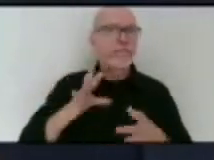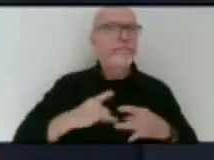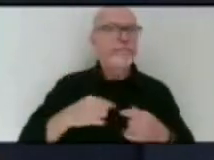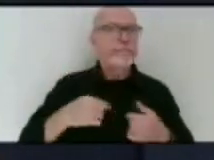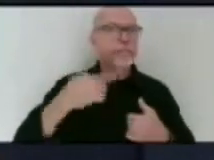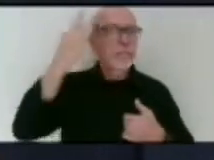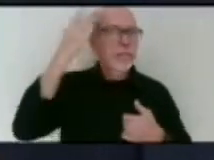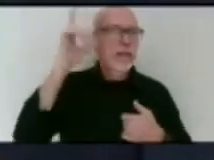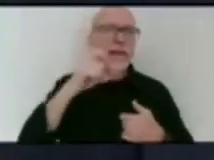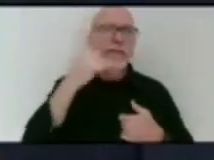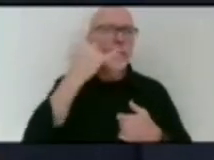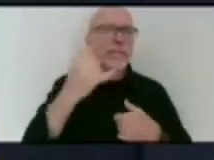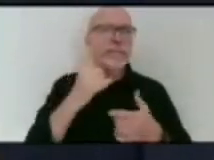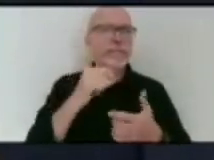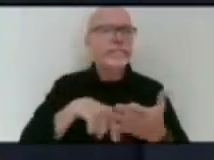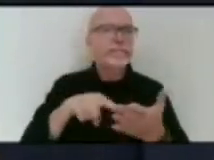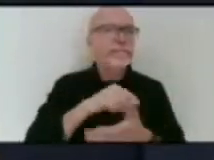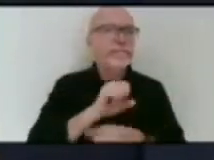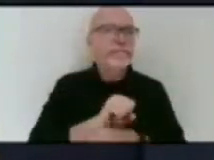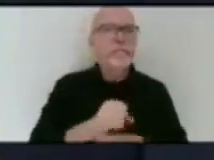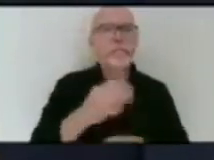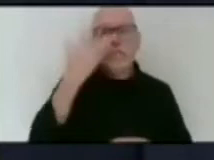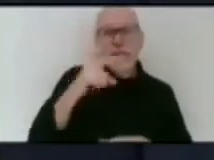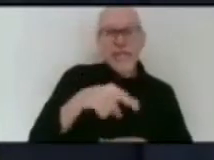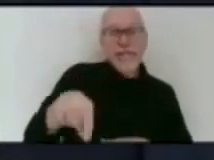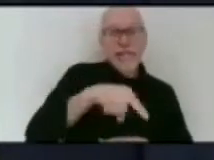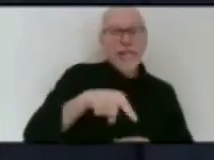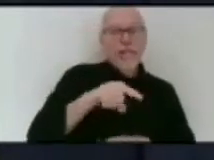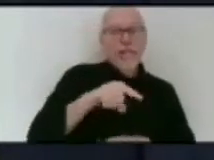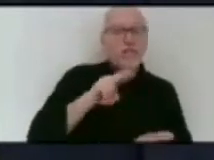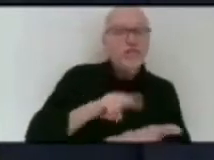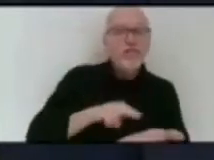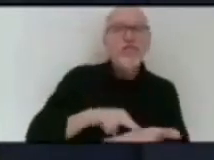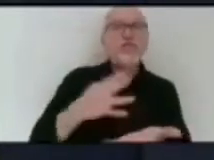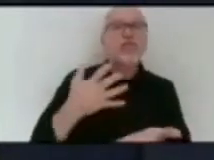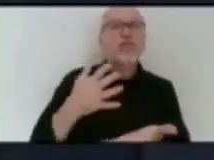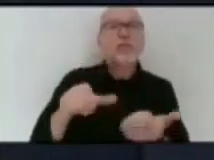Because our frontline medical personnel are nurses and assistants and doctors.